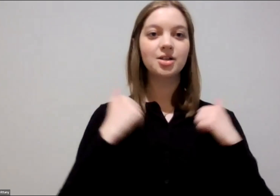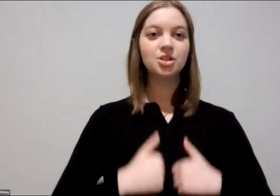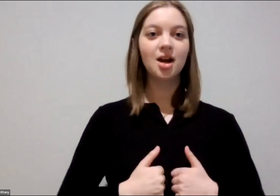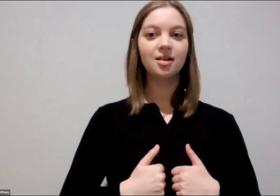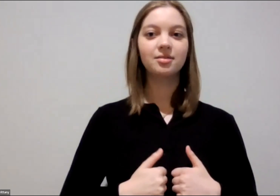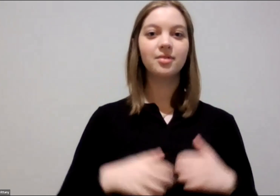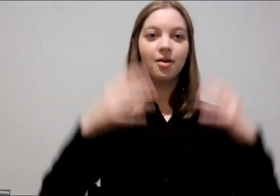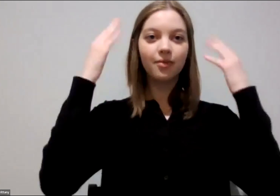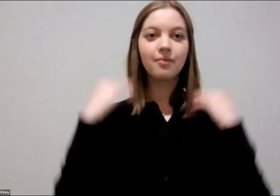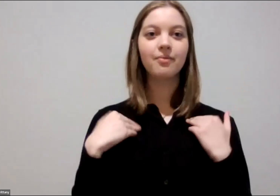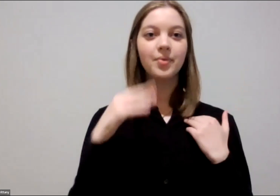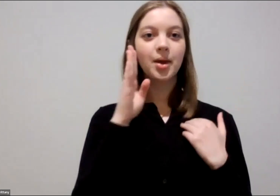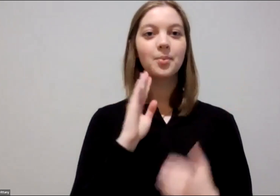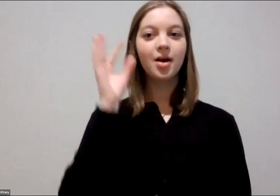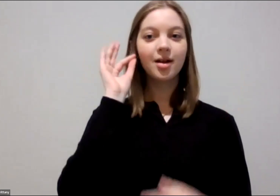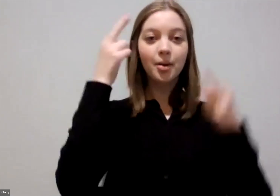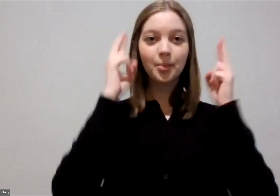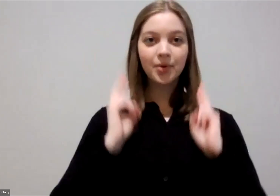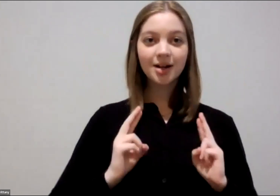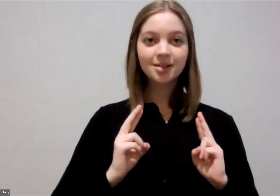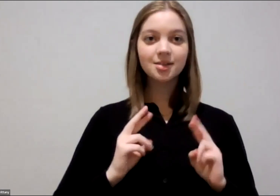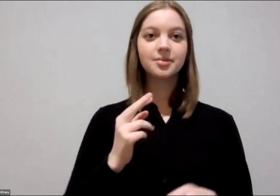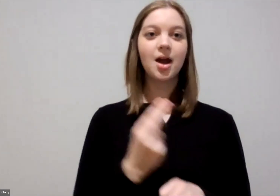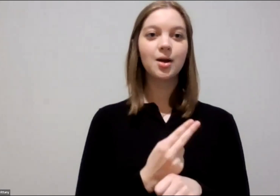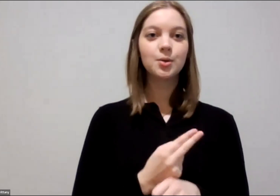I have long brown hair in braids, and I go by the pronouns.